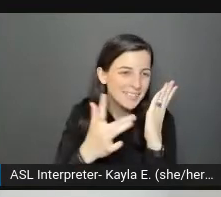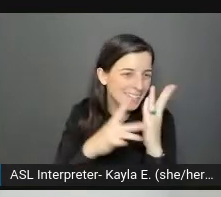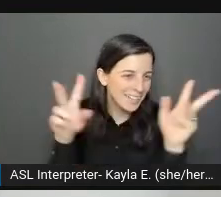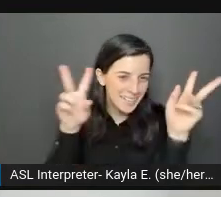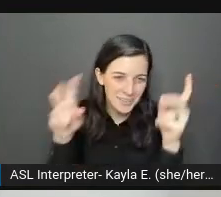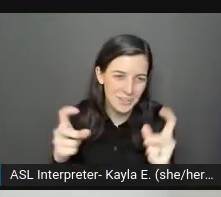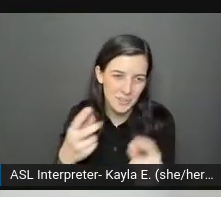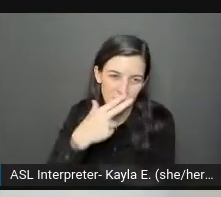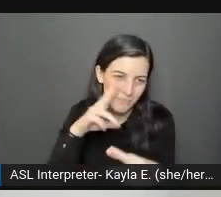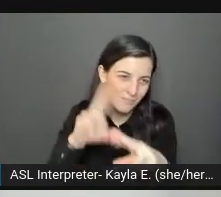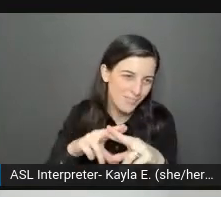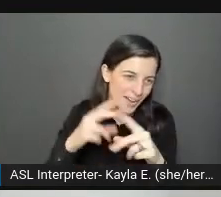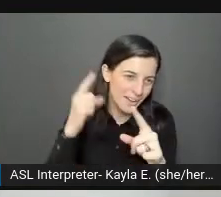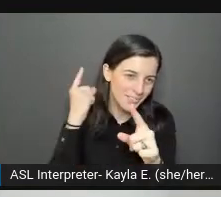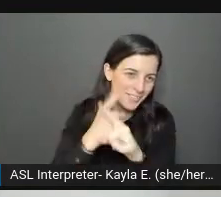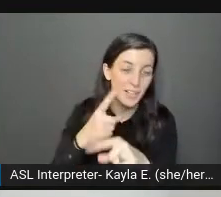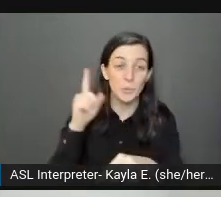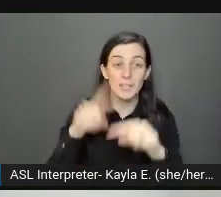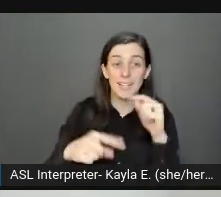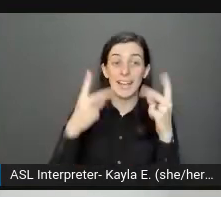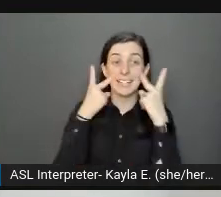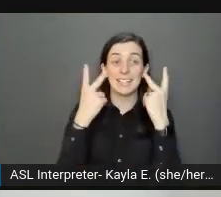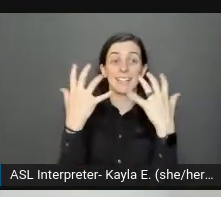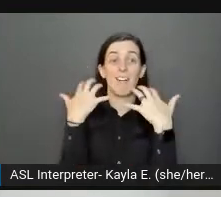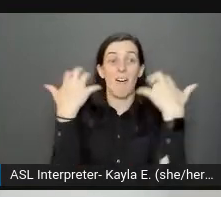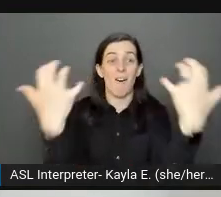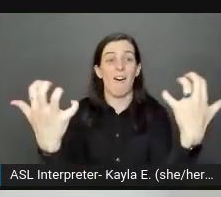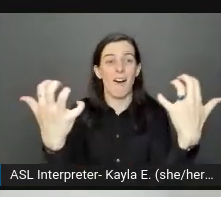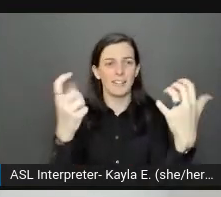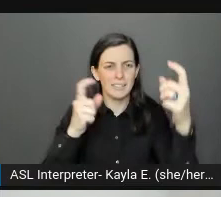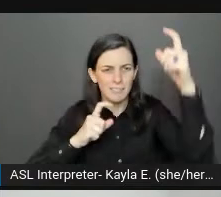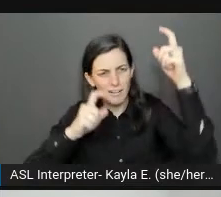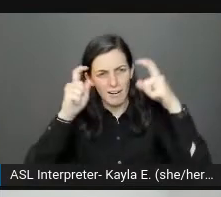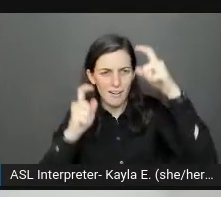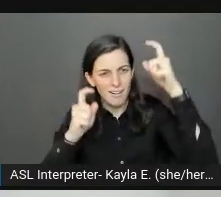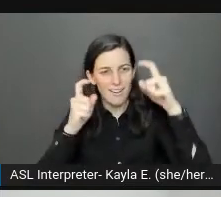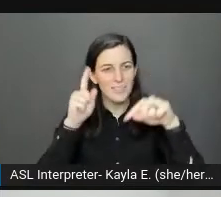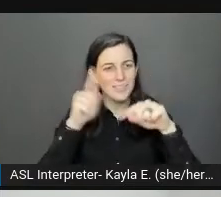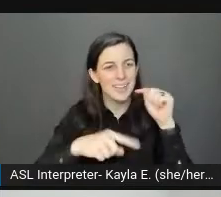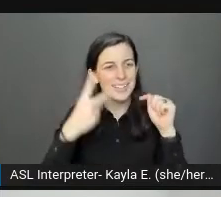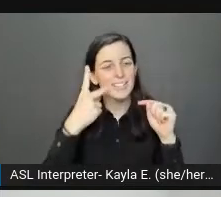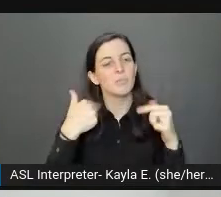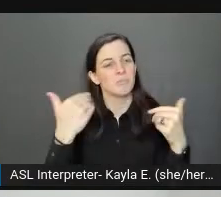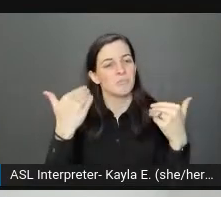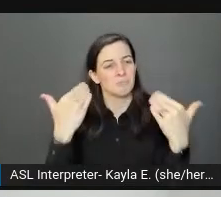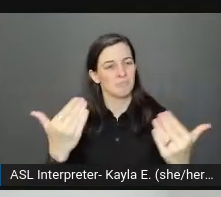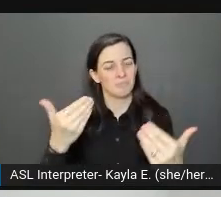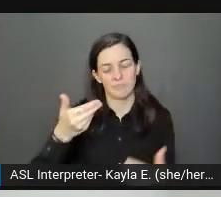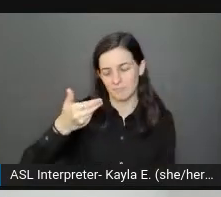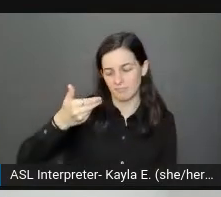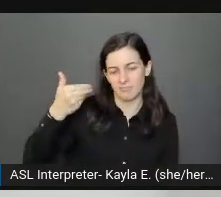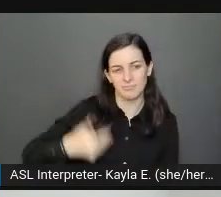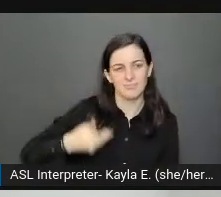Especially when you can't see an audience and facial expressions. I'll start out by introducing myself.